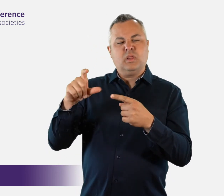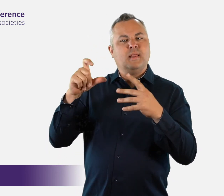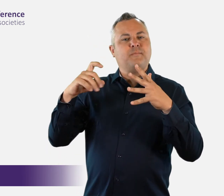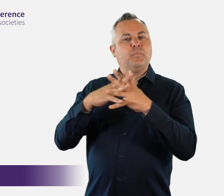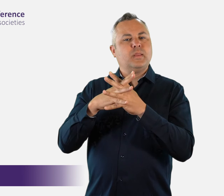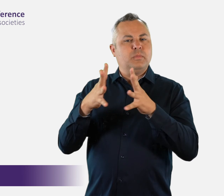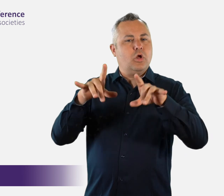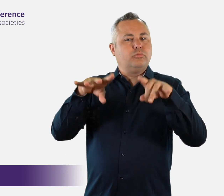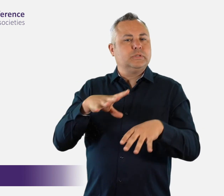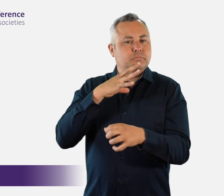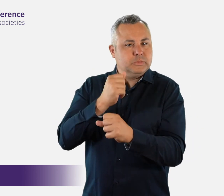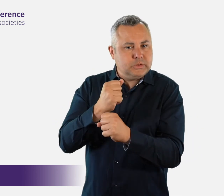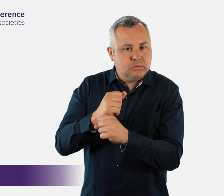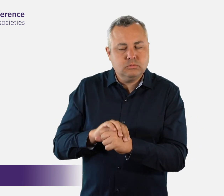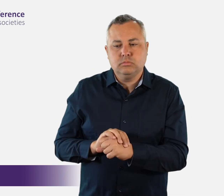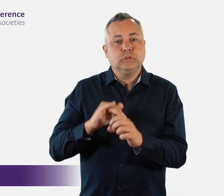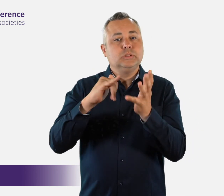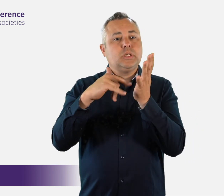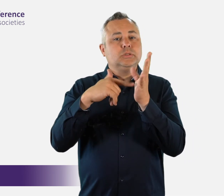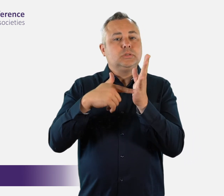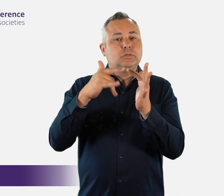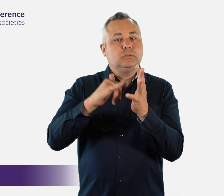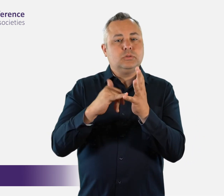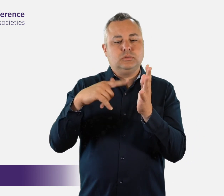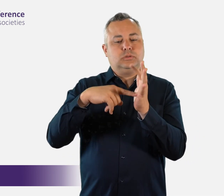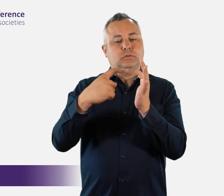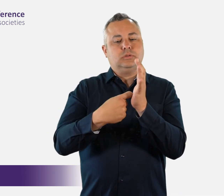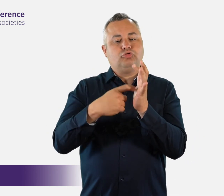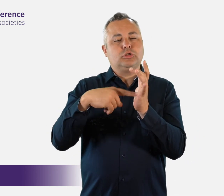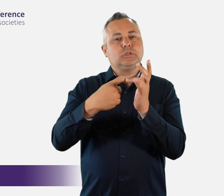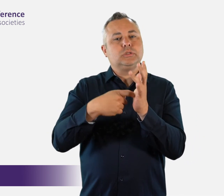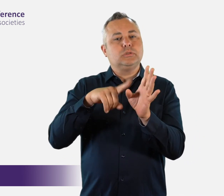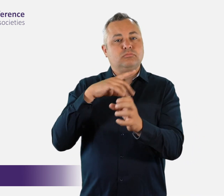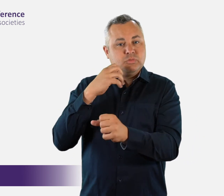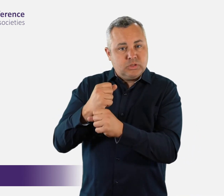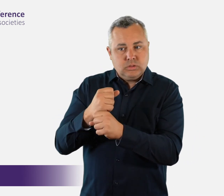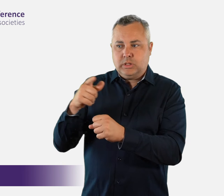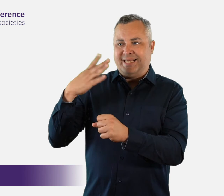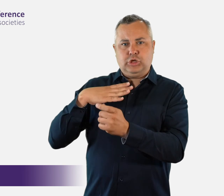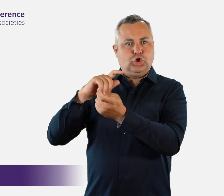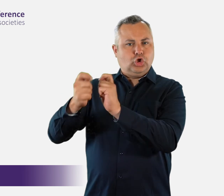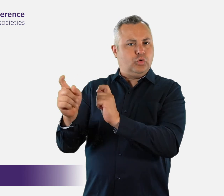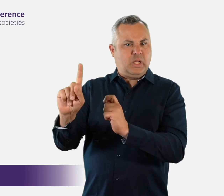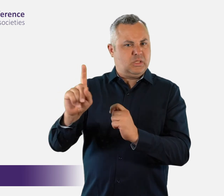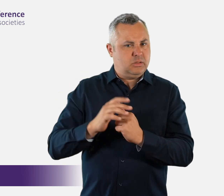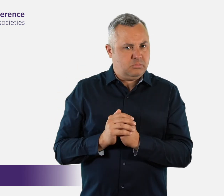Commonwealth, State and Territory governments,